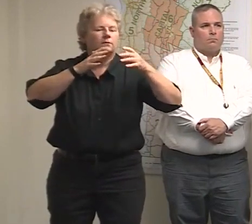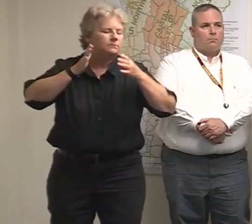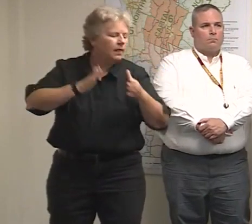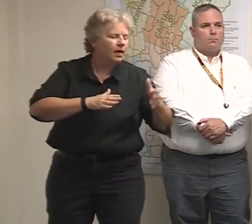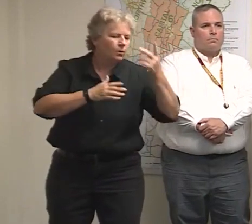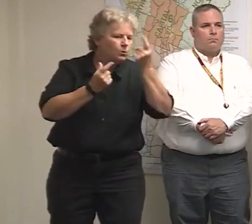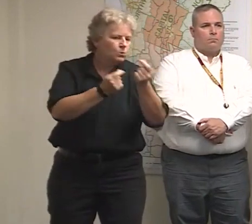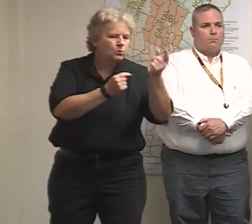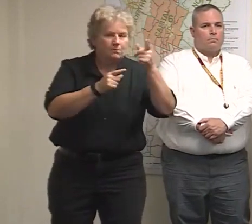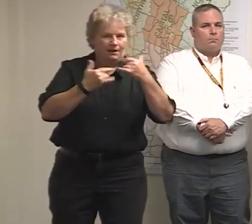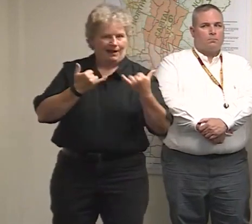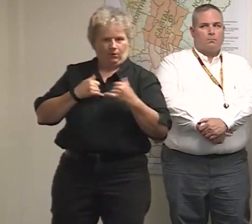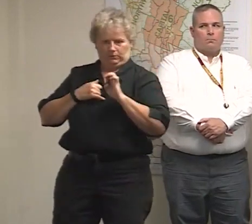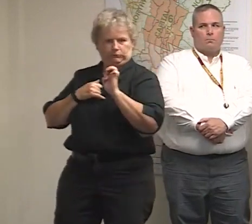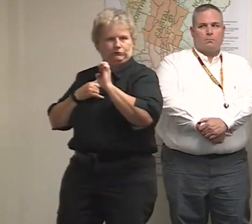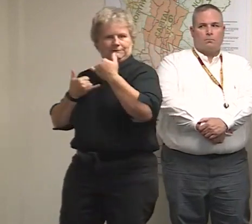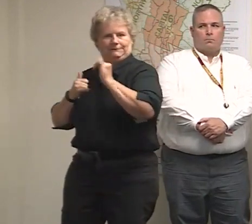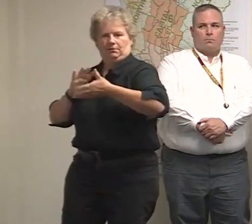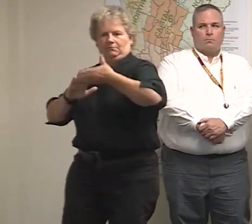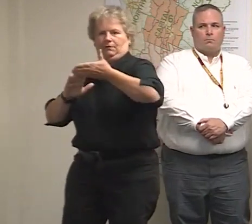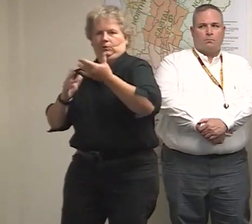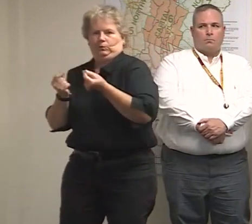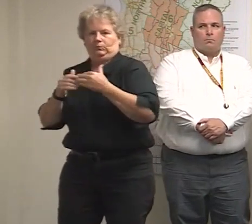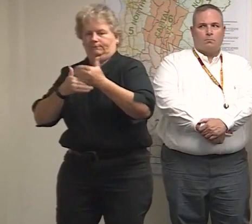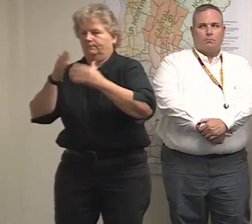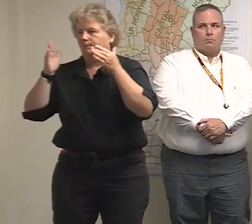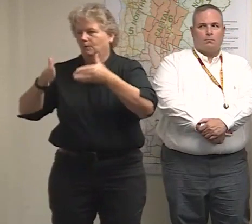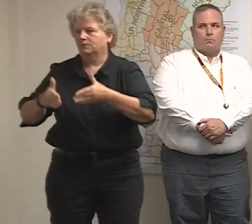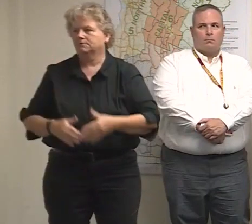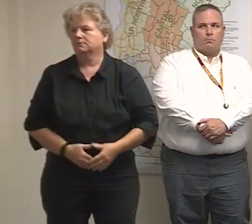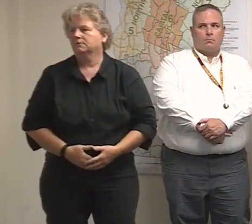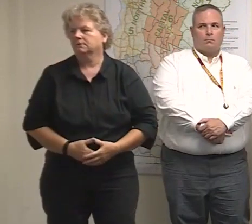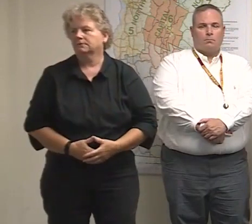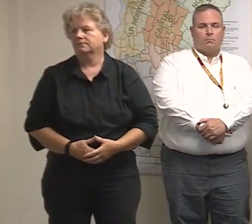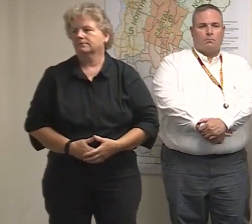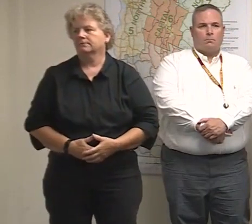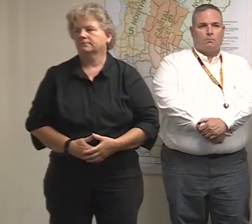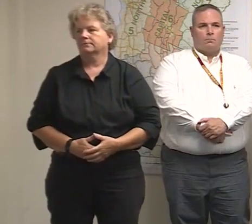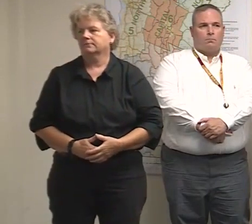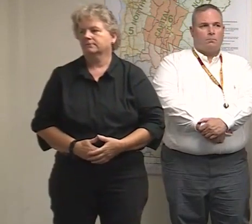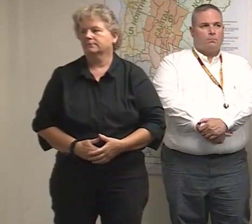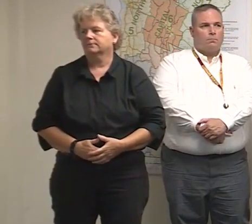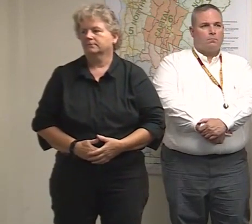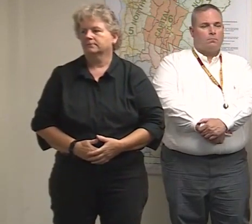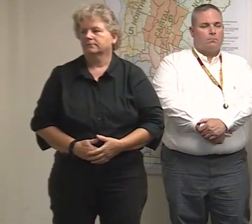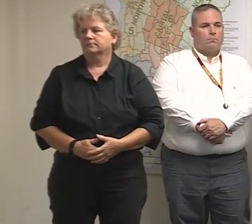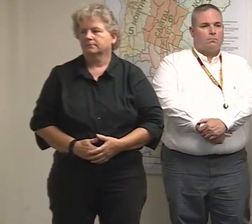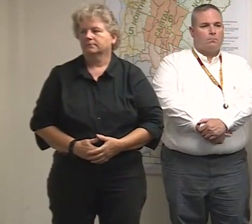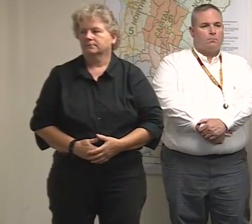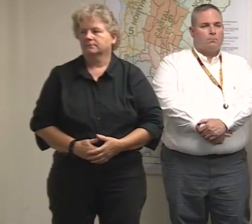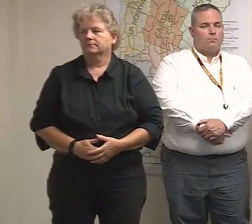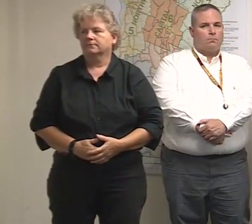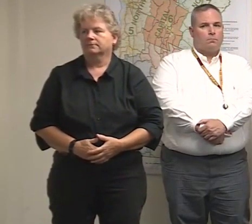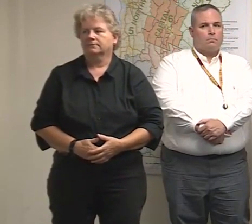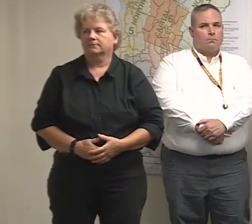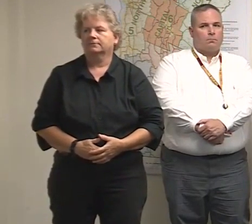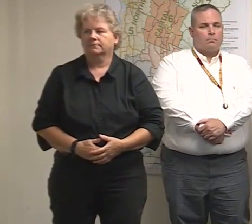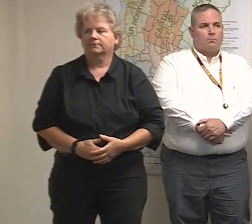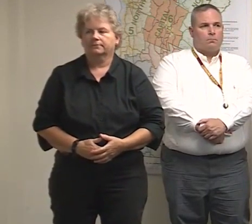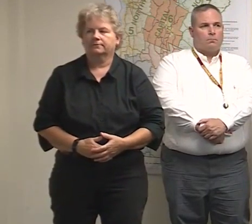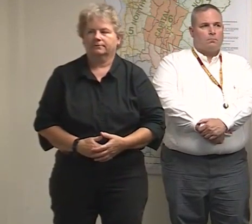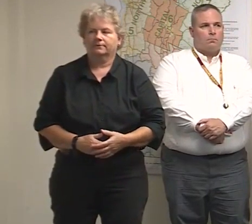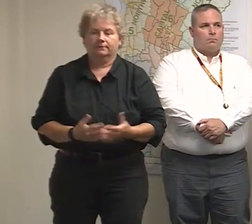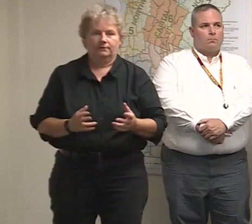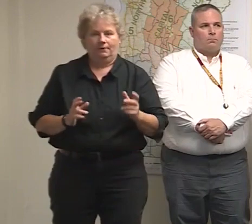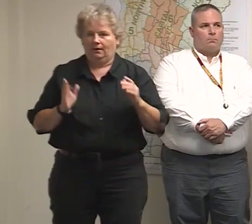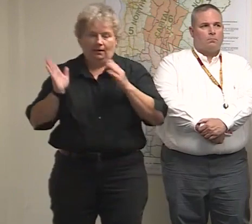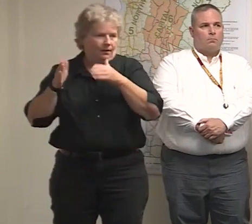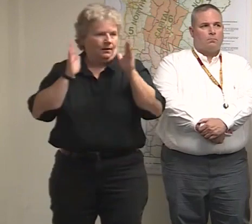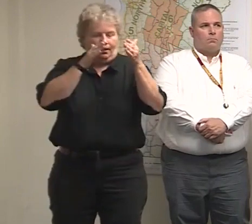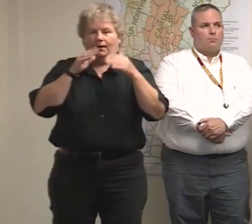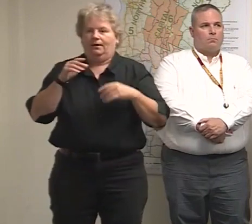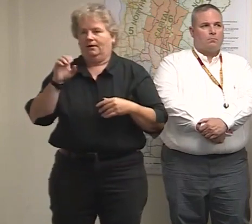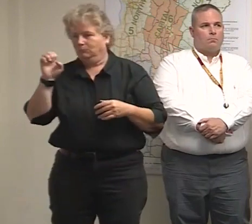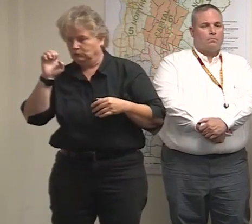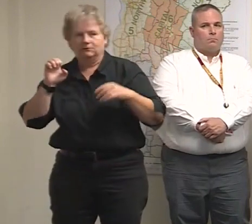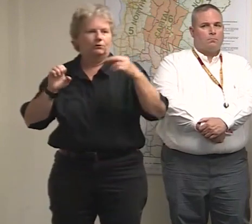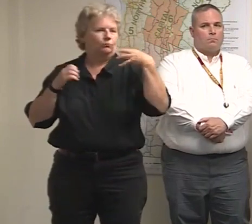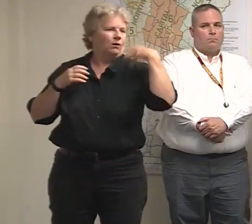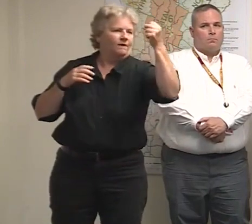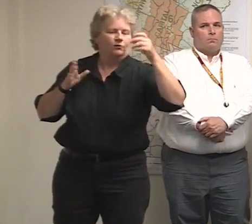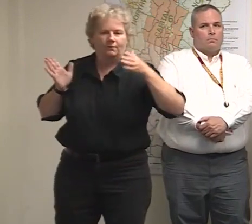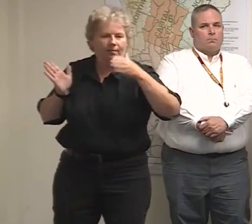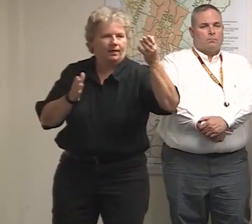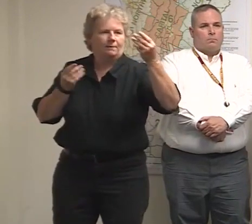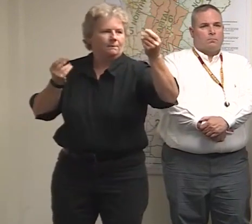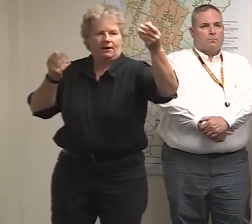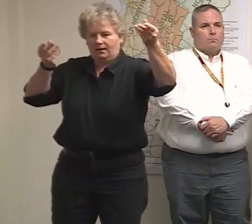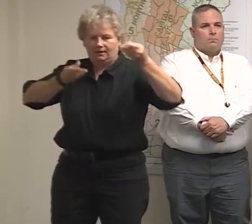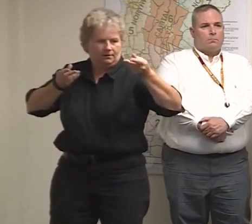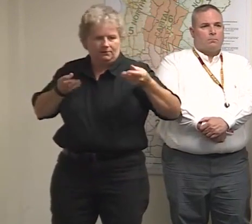WHY DON’T YOU GO AHEAD AND REQUEST IT NOW AND THAT WAY WE CAN GET THROUGH SOME OF THE THE PAPERWORK, SO TO SPEAK, SO WE CAN GET THE HELP TO THOSE IN NEED.